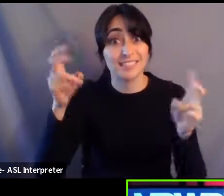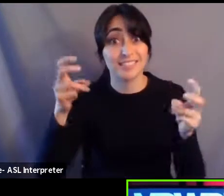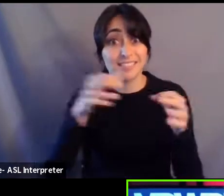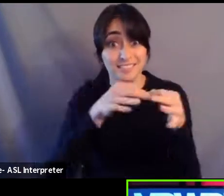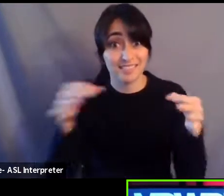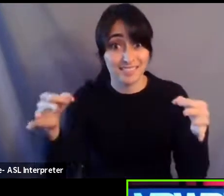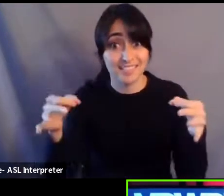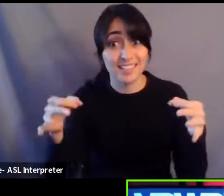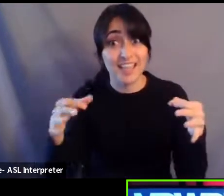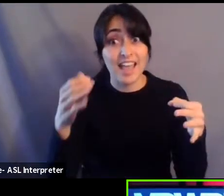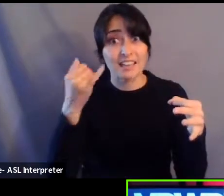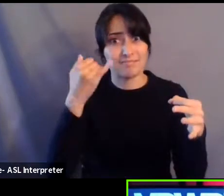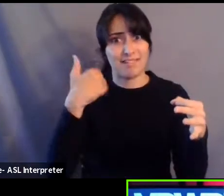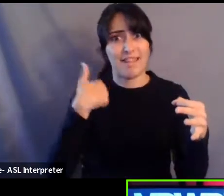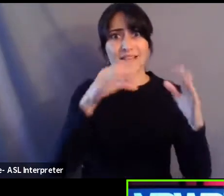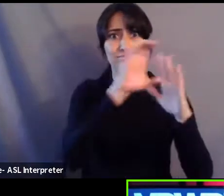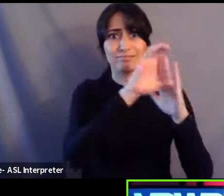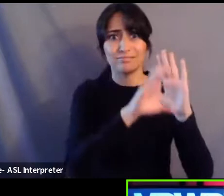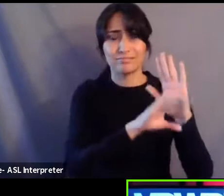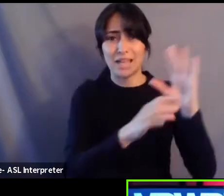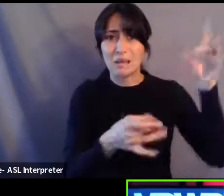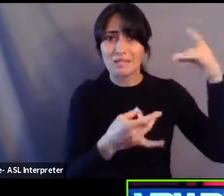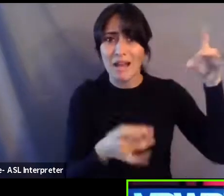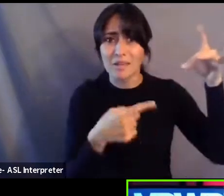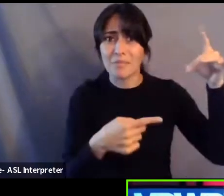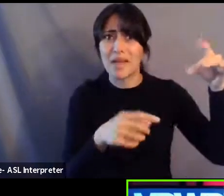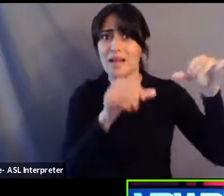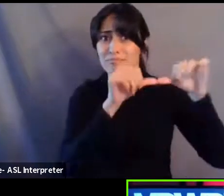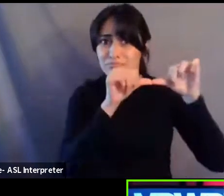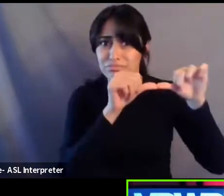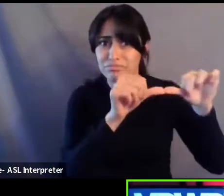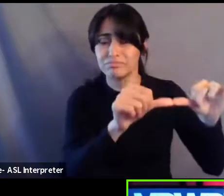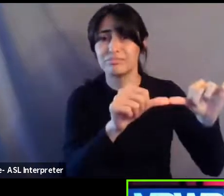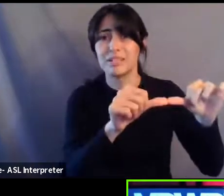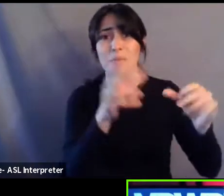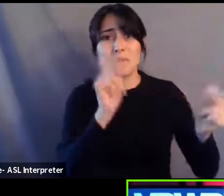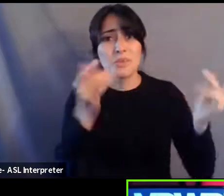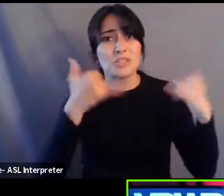document that lives on to this day that everyone looks at and they are describing people like